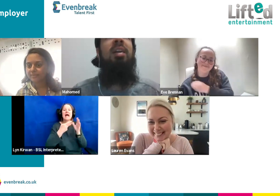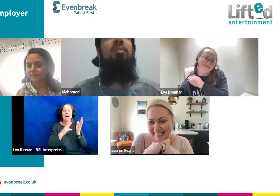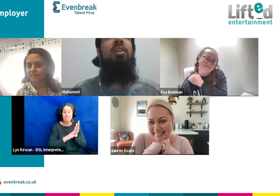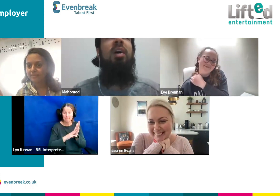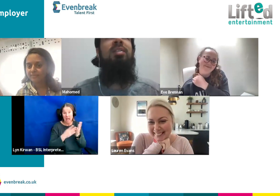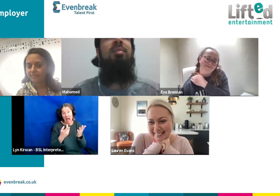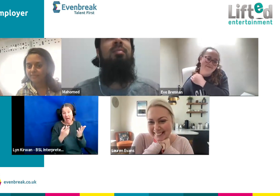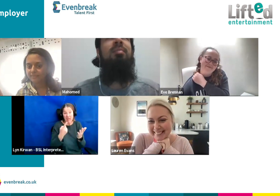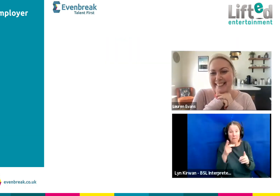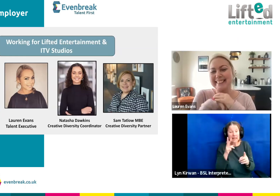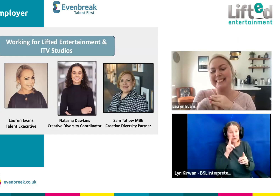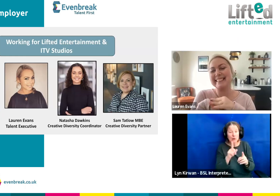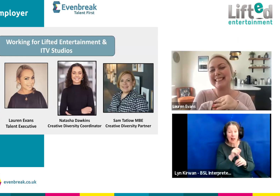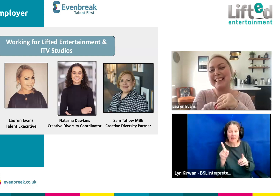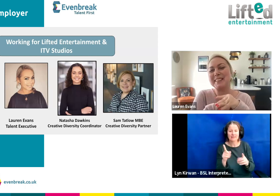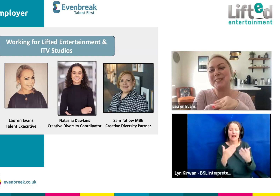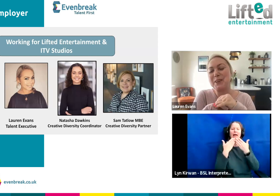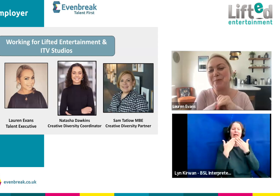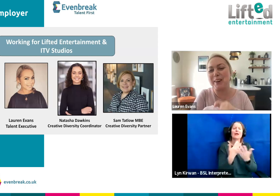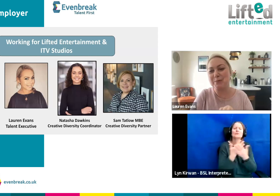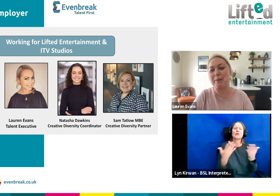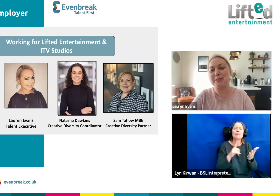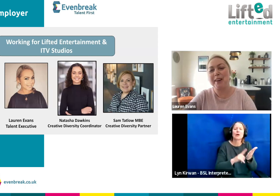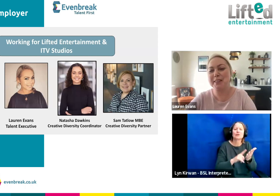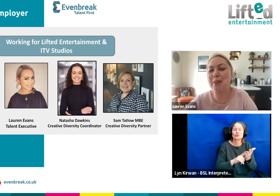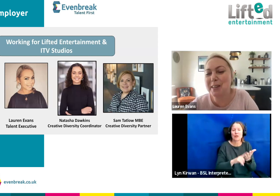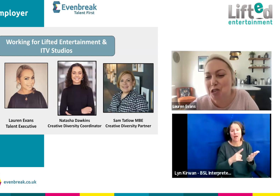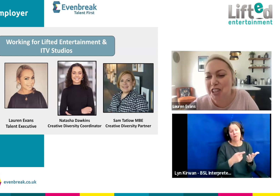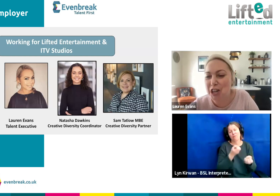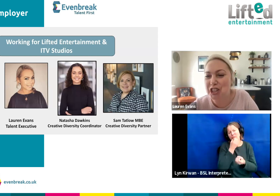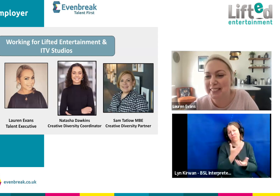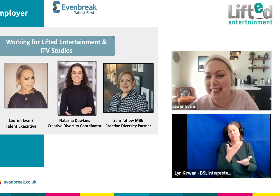Off to you guys. Thank you so much, Mahomed, this great, great introduction.